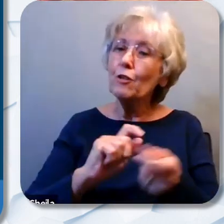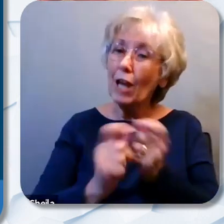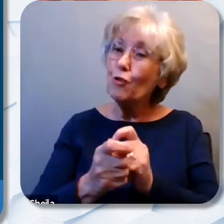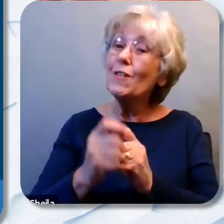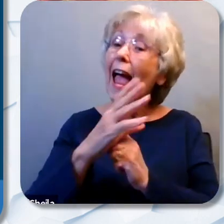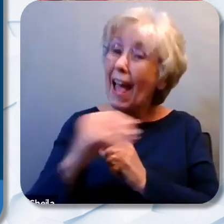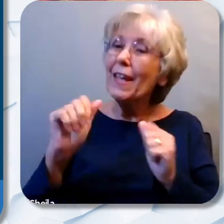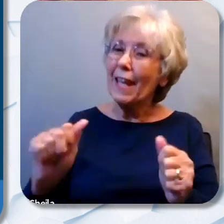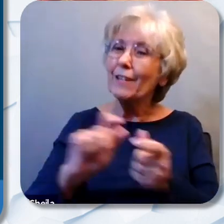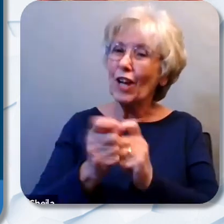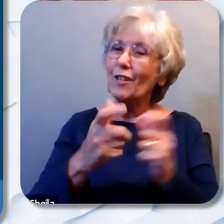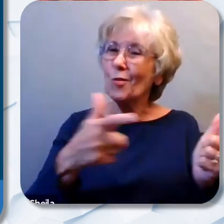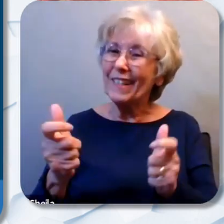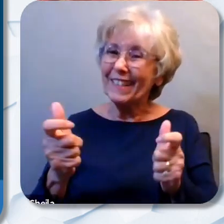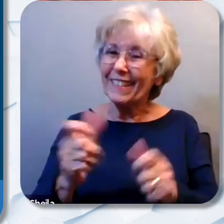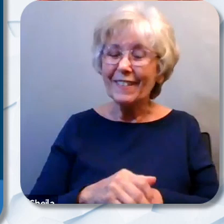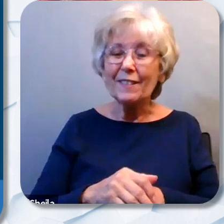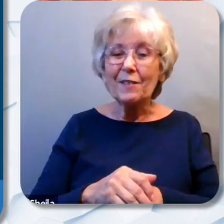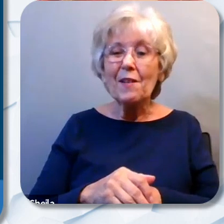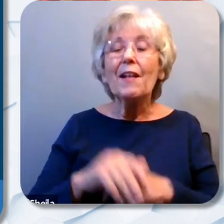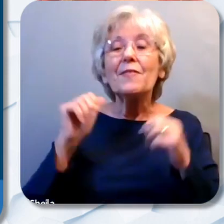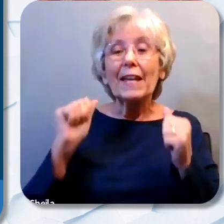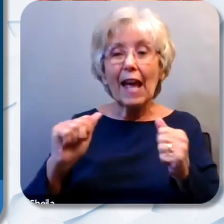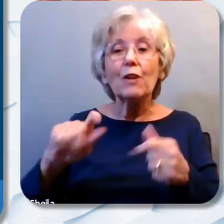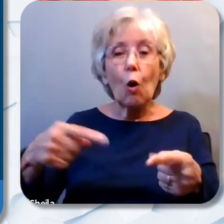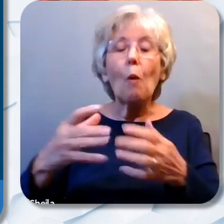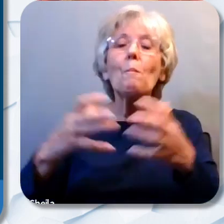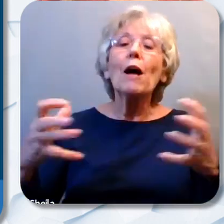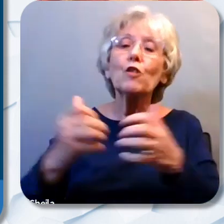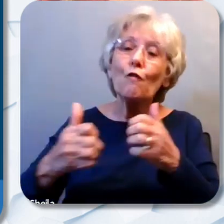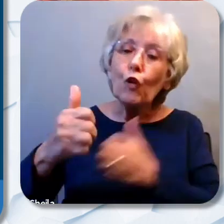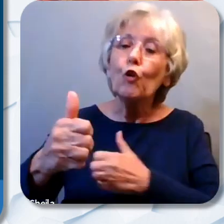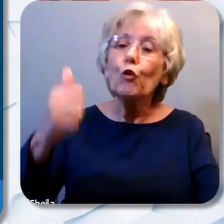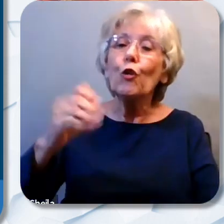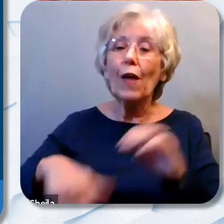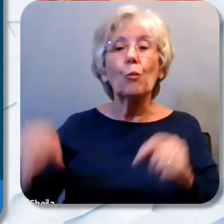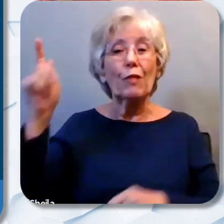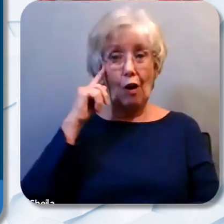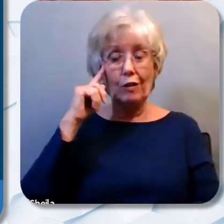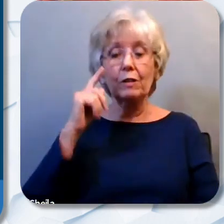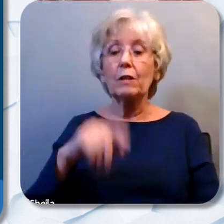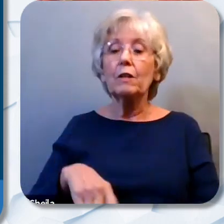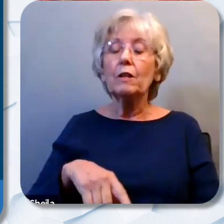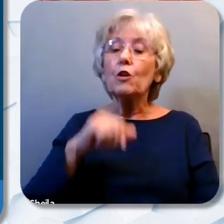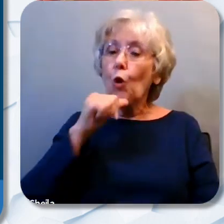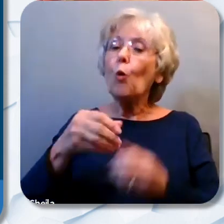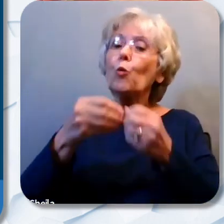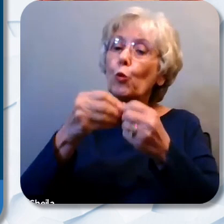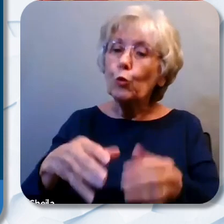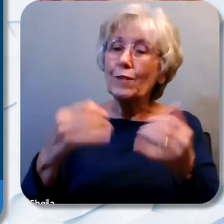can they can go a lot further than we thought we could so do not lose this opportunity to actually.